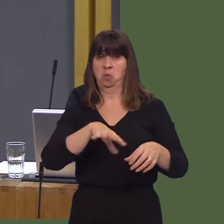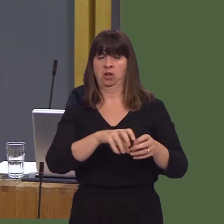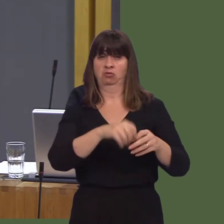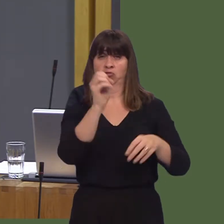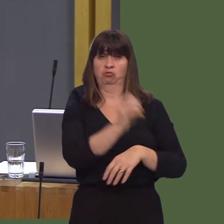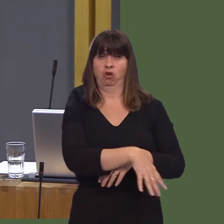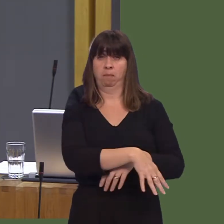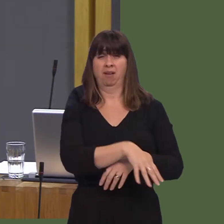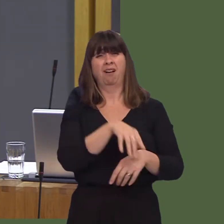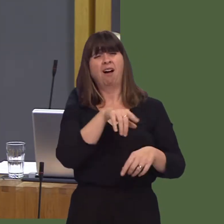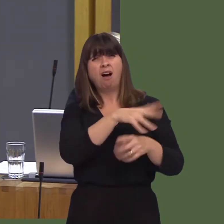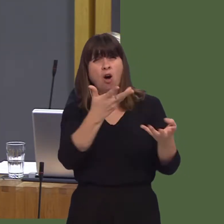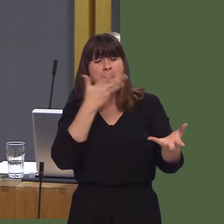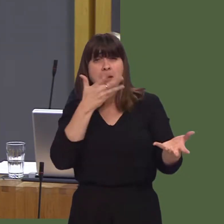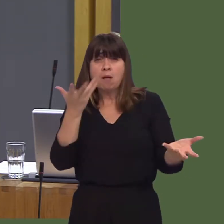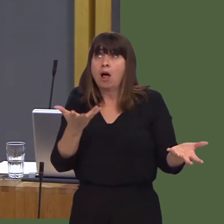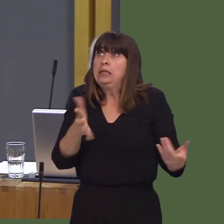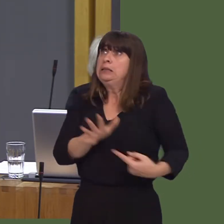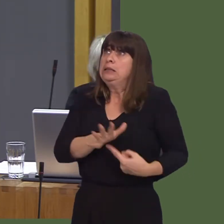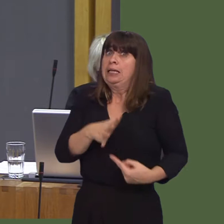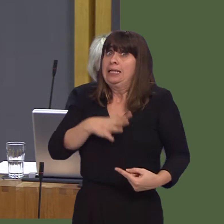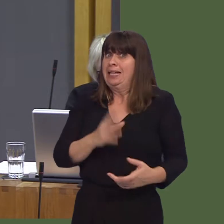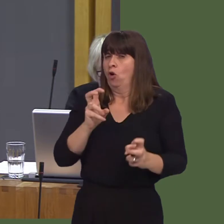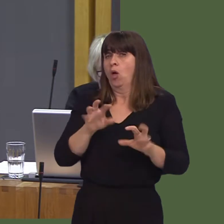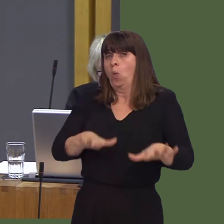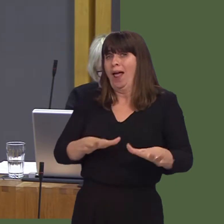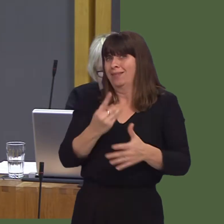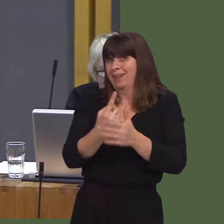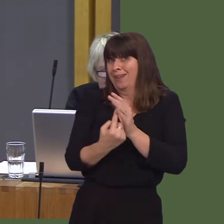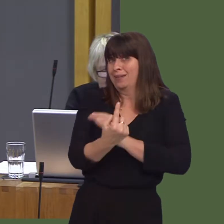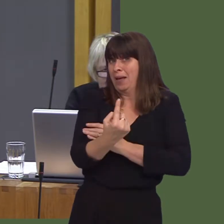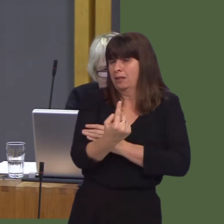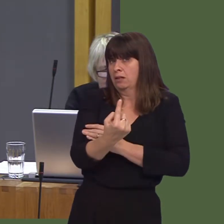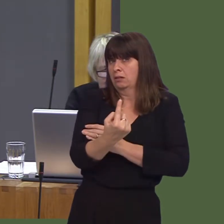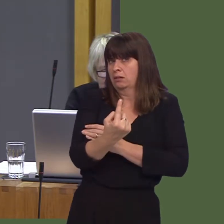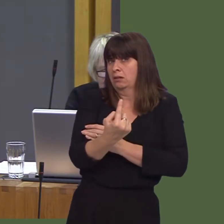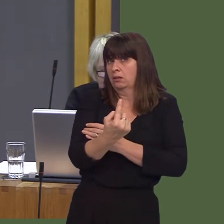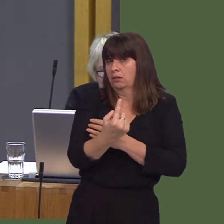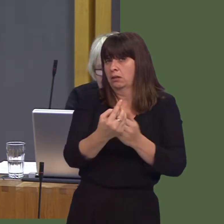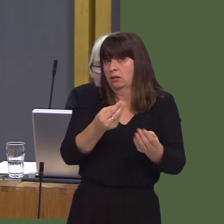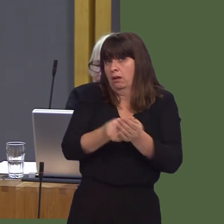is a lifeline to its recipients, in favour of transferring the fund directly to local authorities.